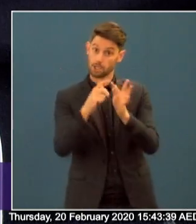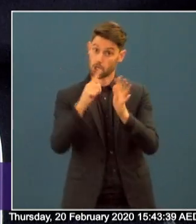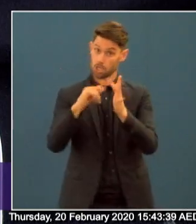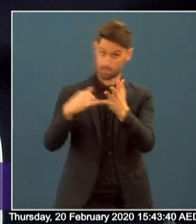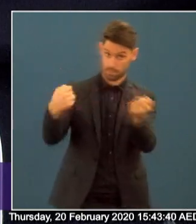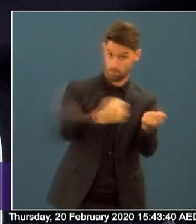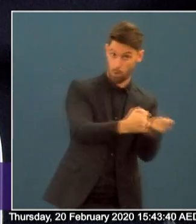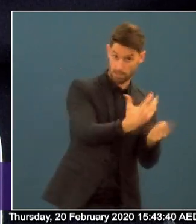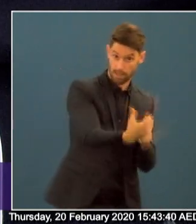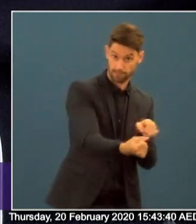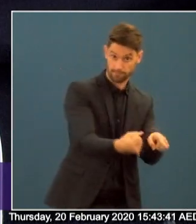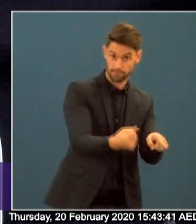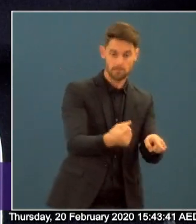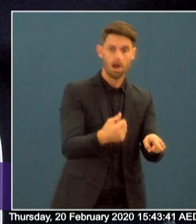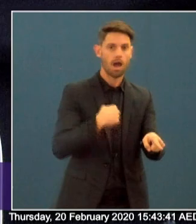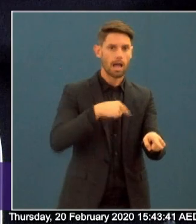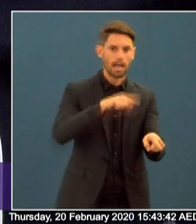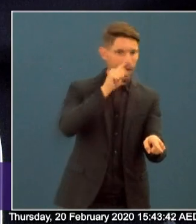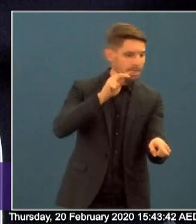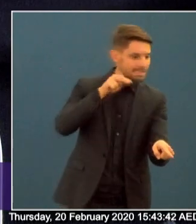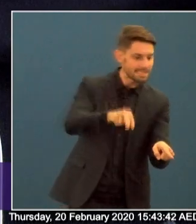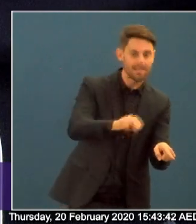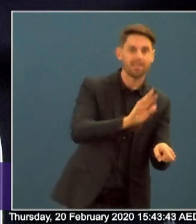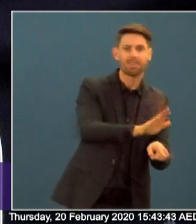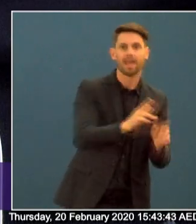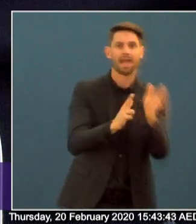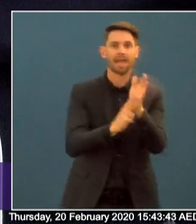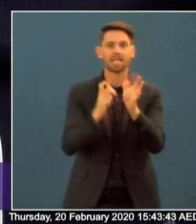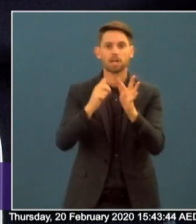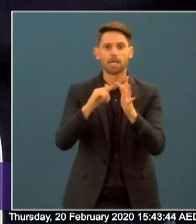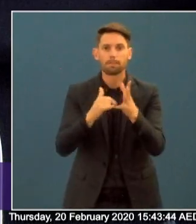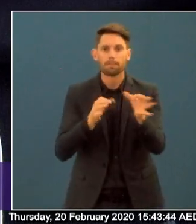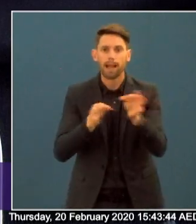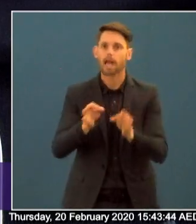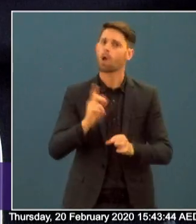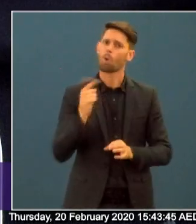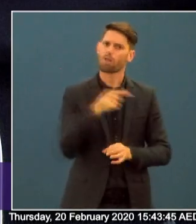I don't get information in the main about what is happening.